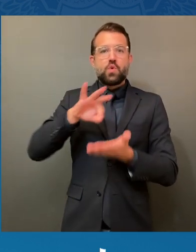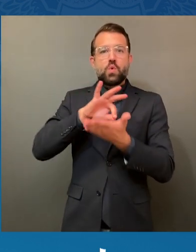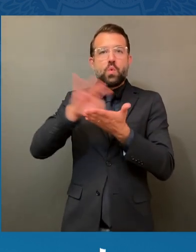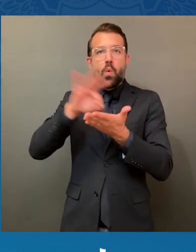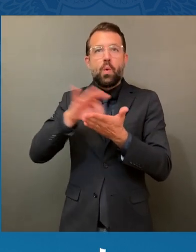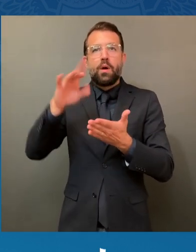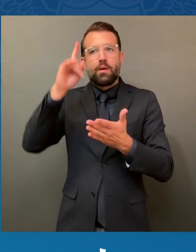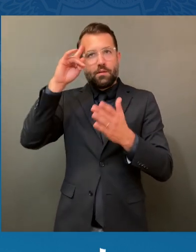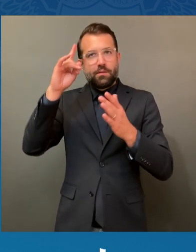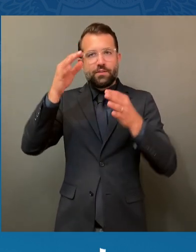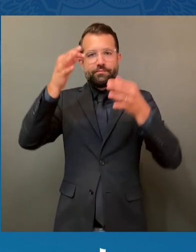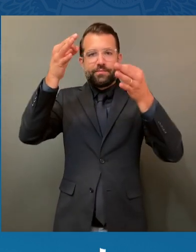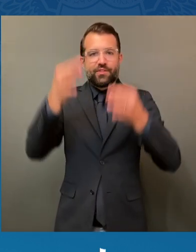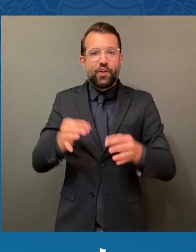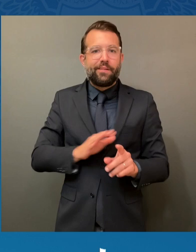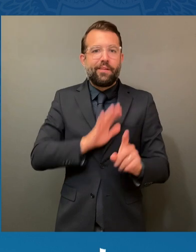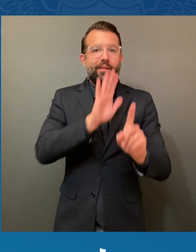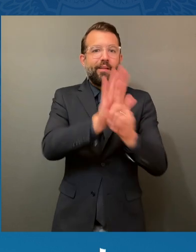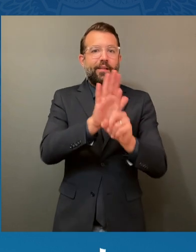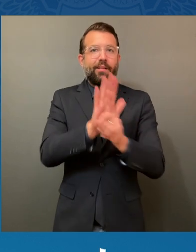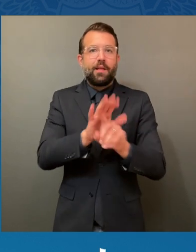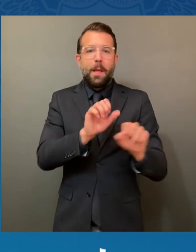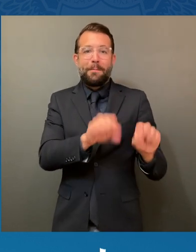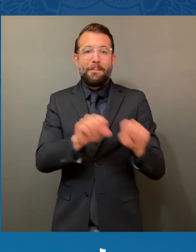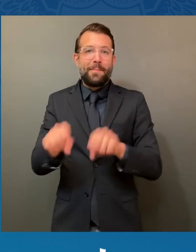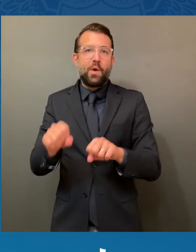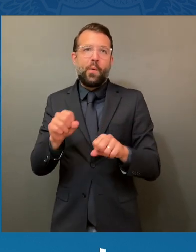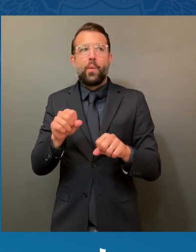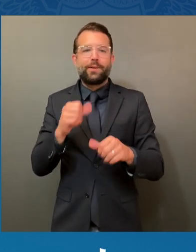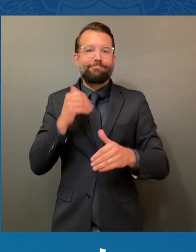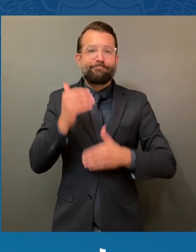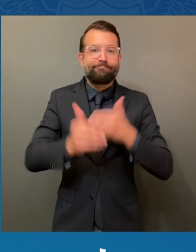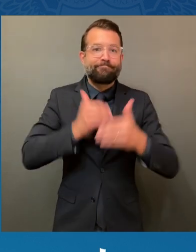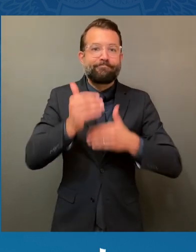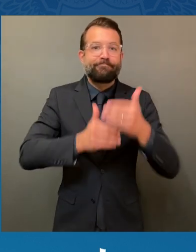in terms of their ability to move forward, and it shouldn't be damaged just because